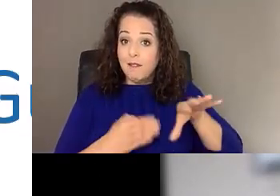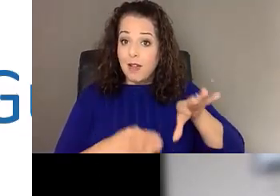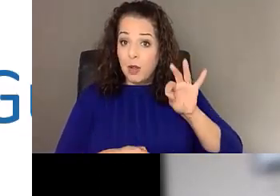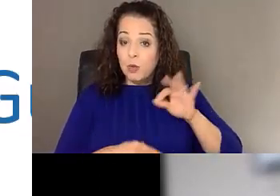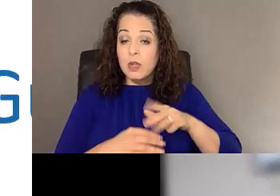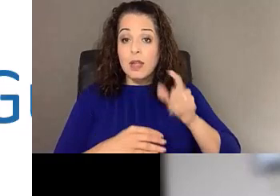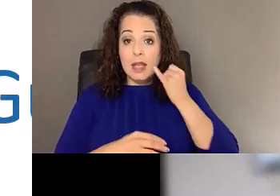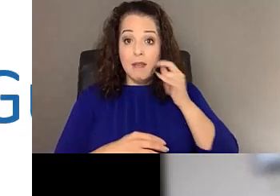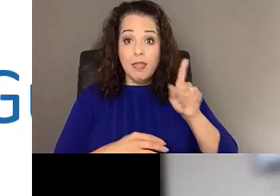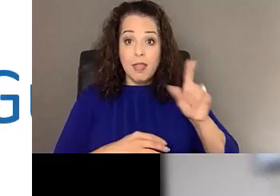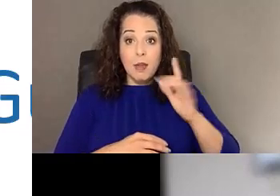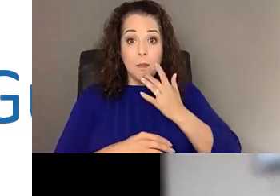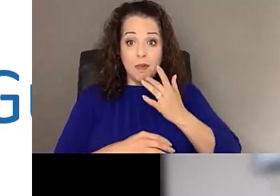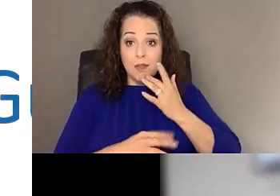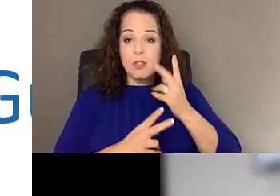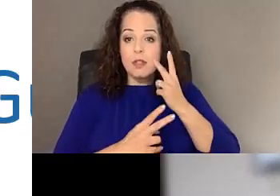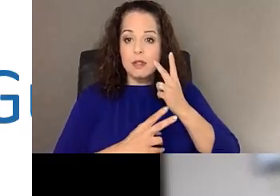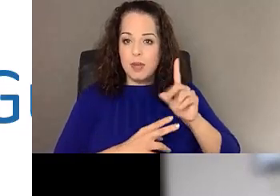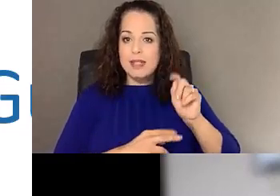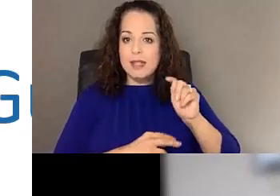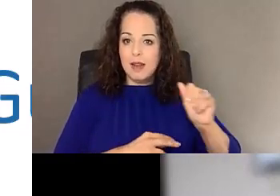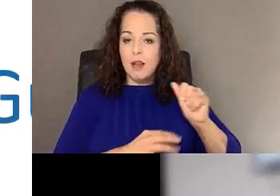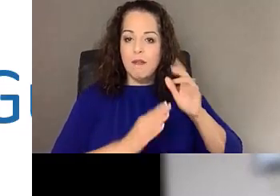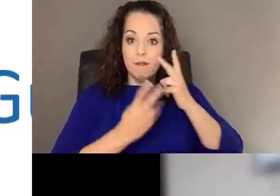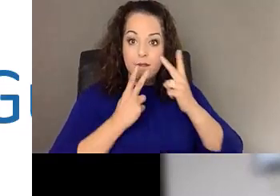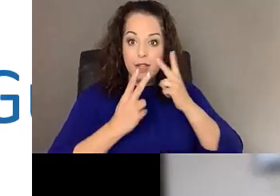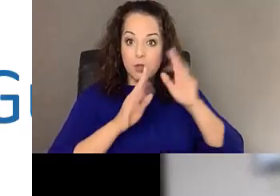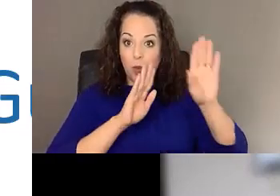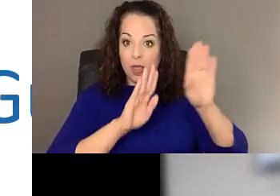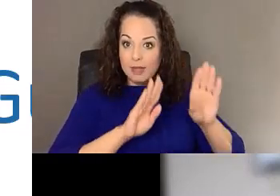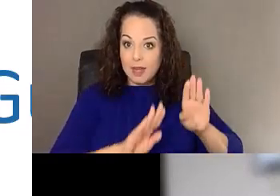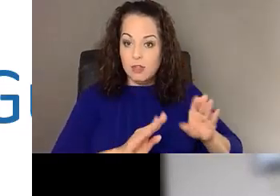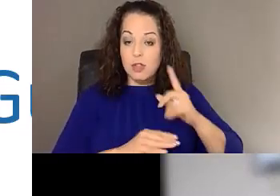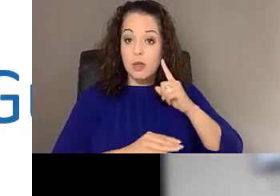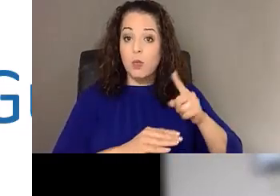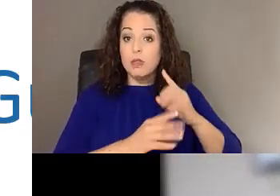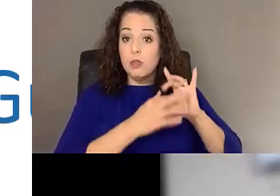for data visualizations was associated with their accuracy,